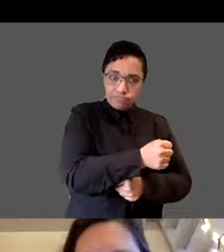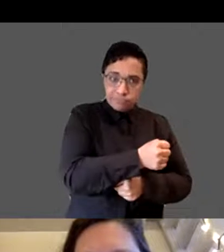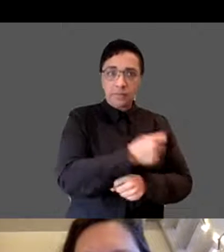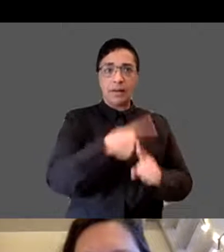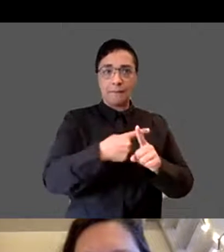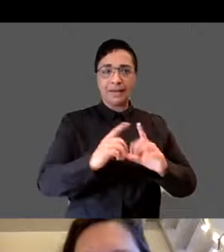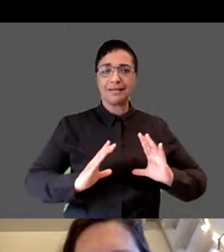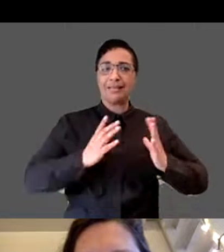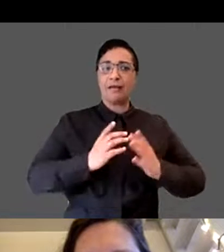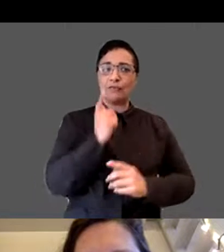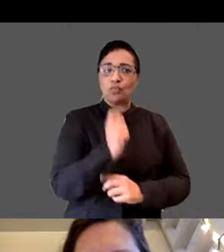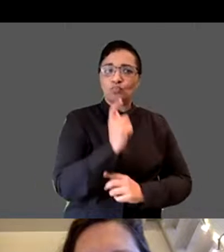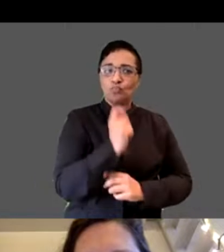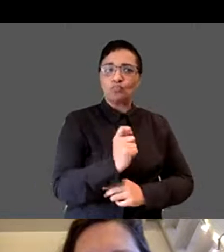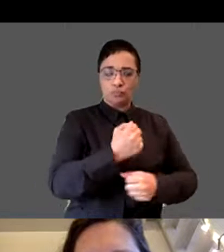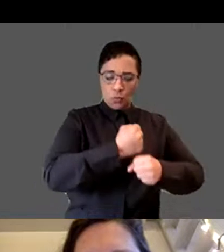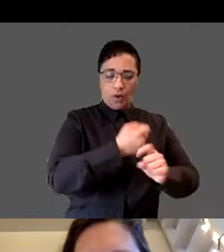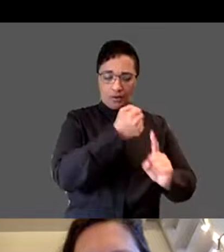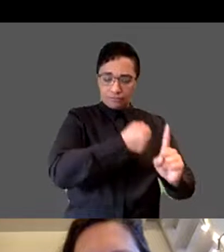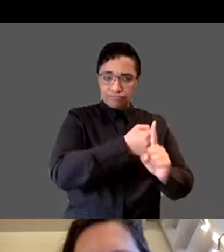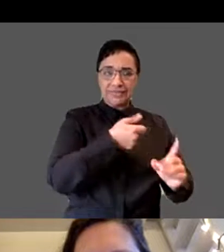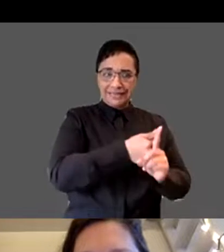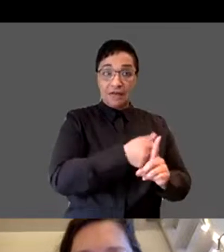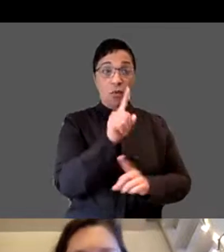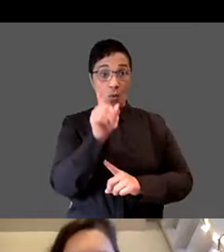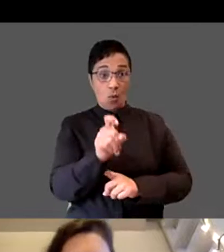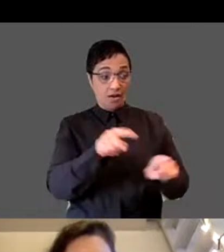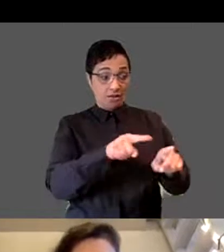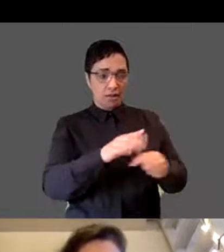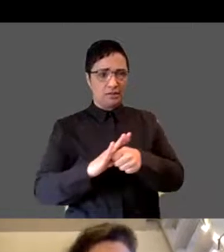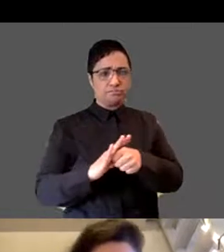and livelihood where they are greatly discriminated or worst, ban from working.